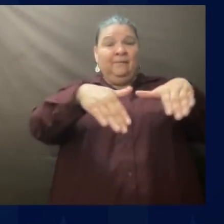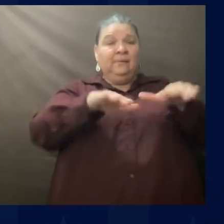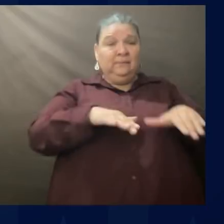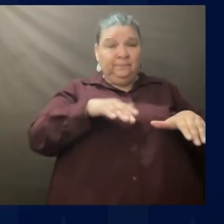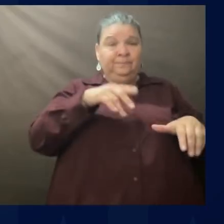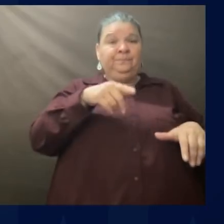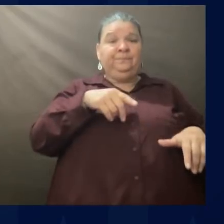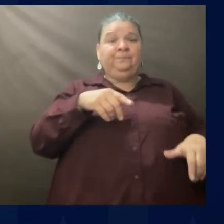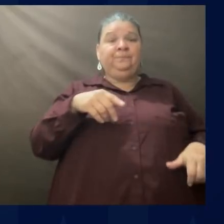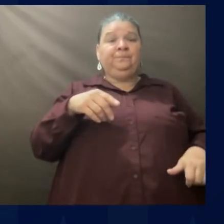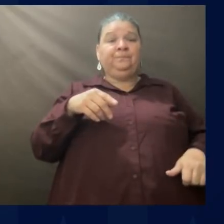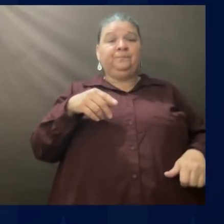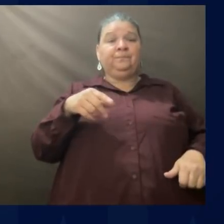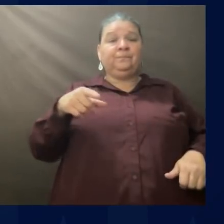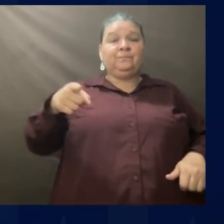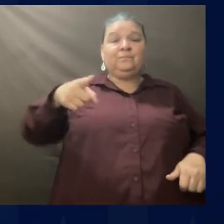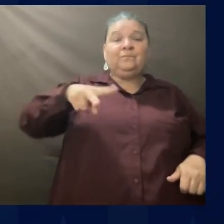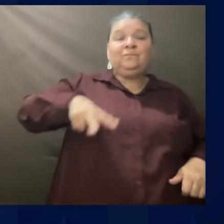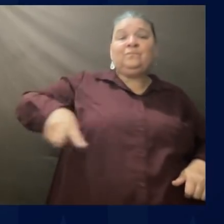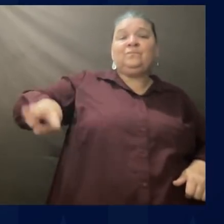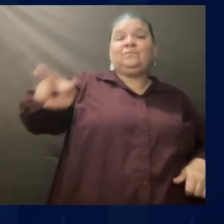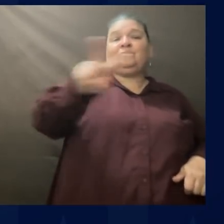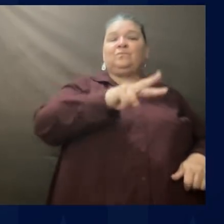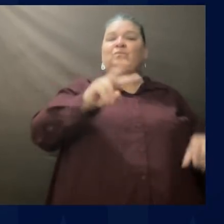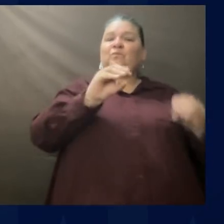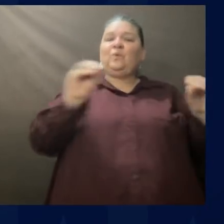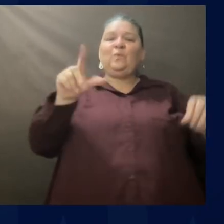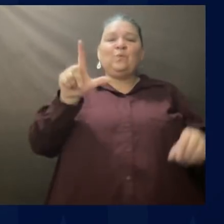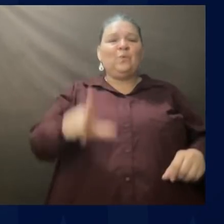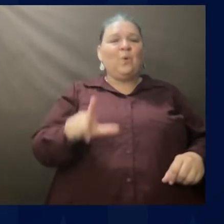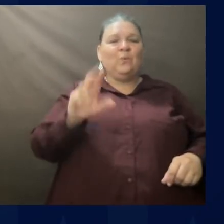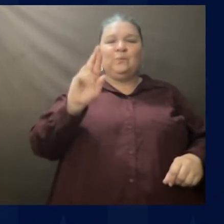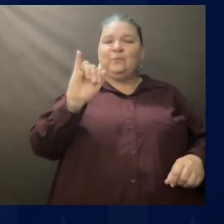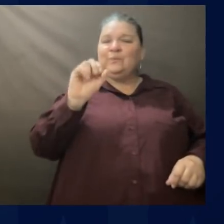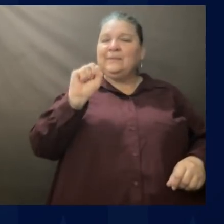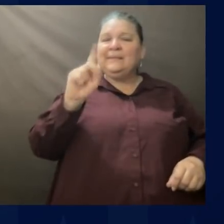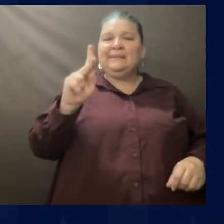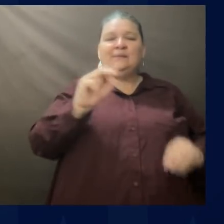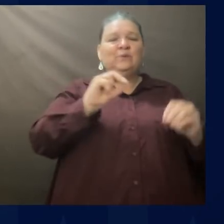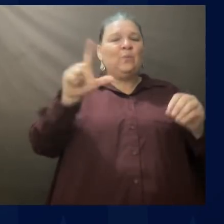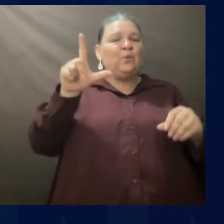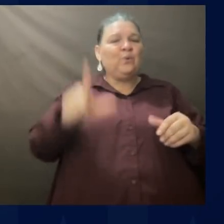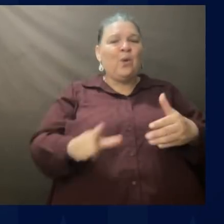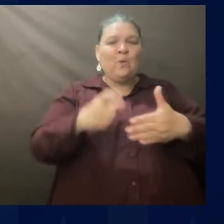or low-cost about war for the women and men who fight it.